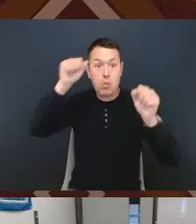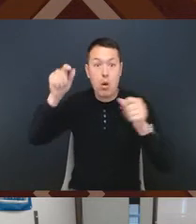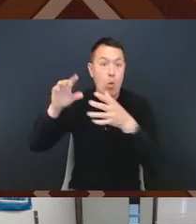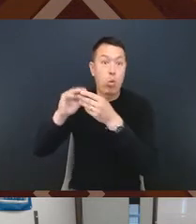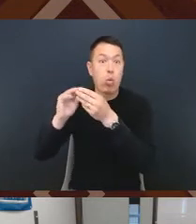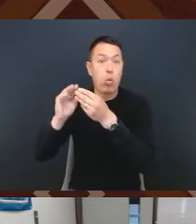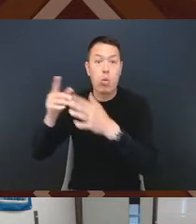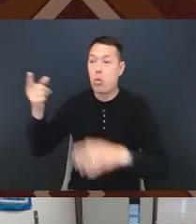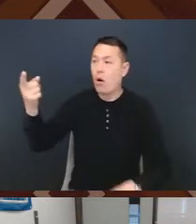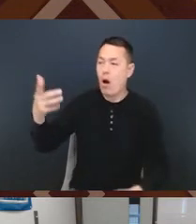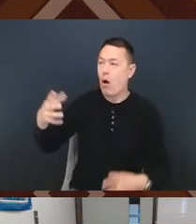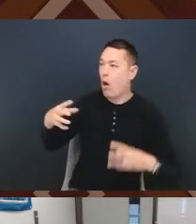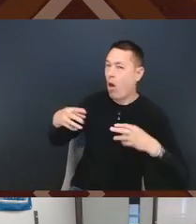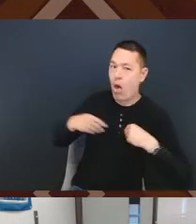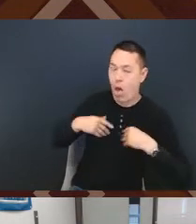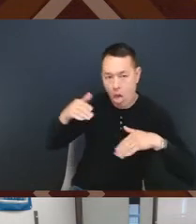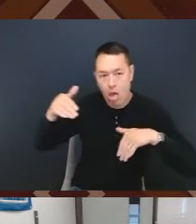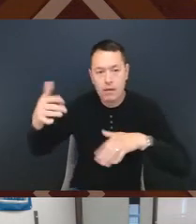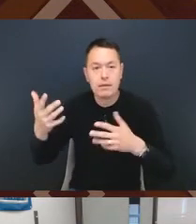These people are causing problem for us.